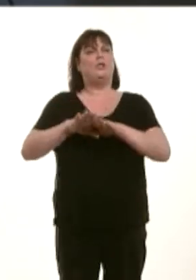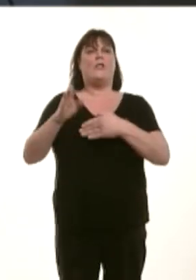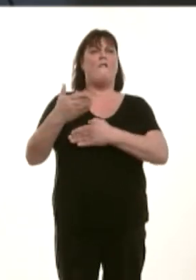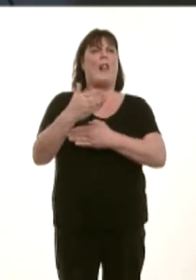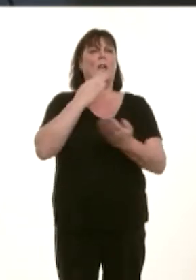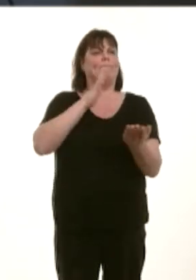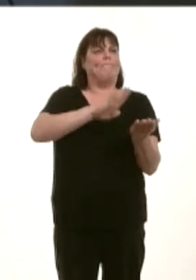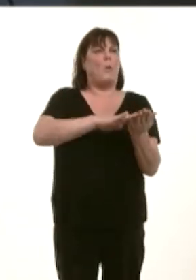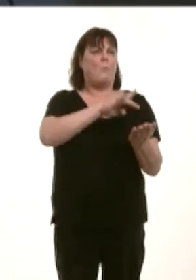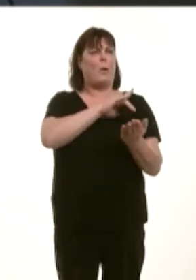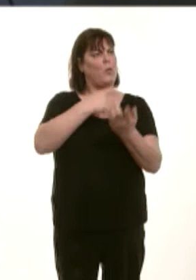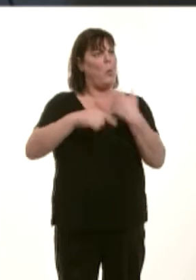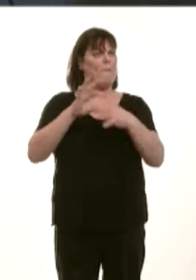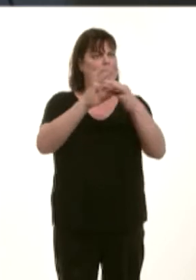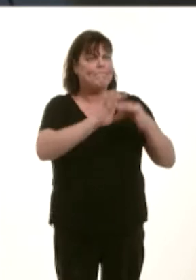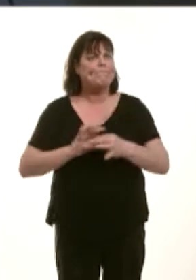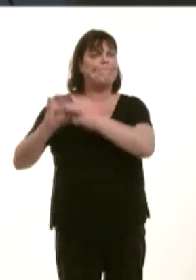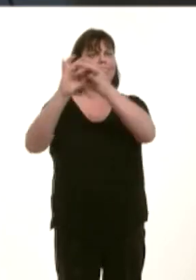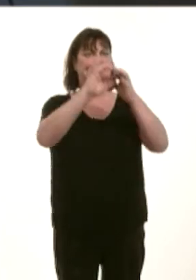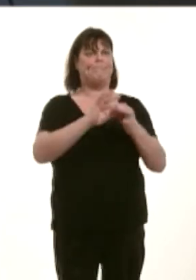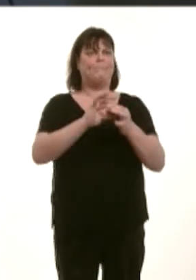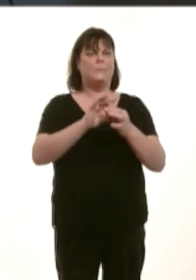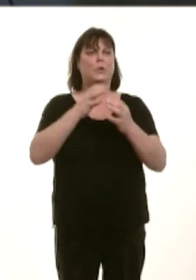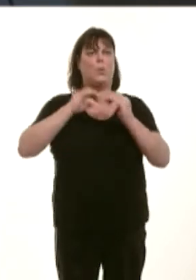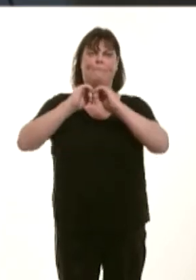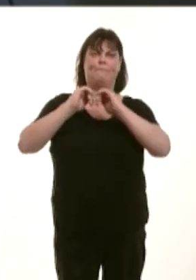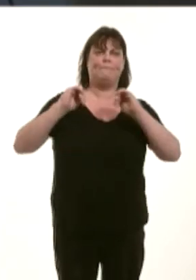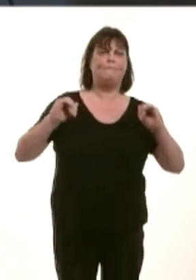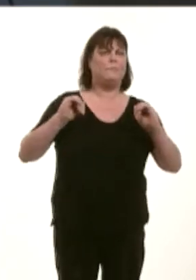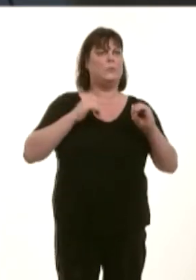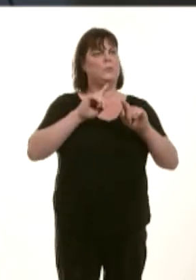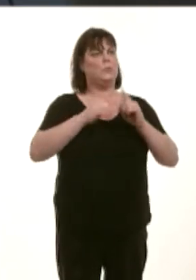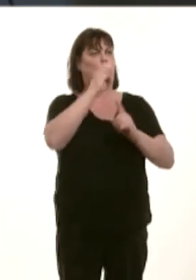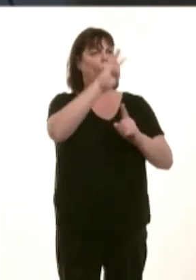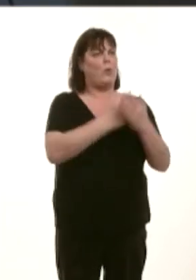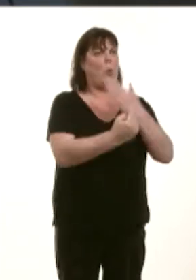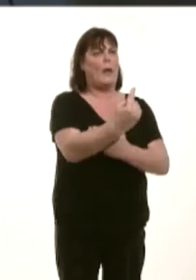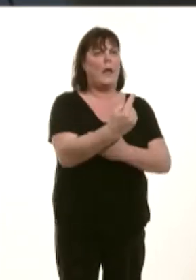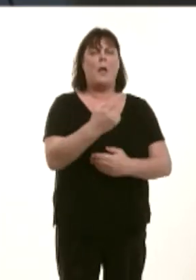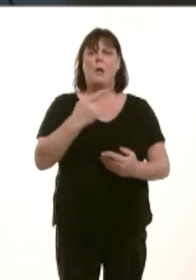It is doubtful for me whether it is through compulsion by the state that we achieve that.